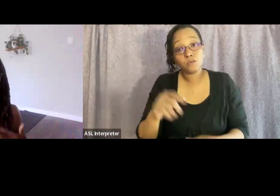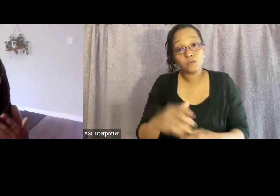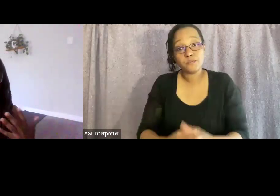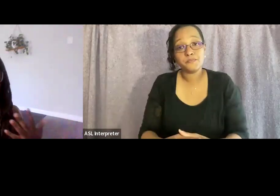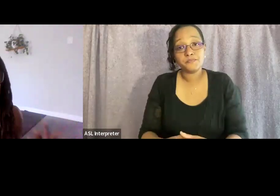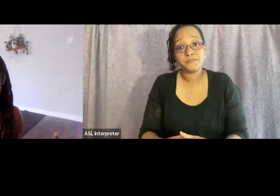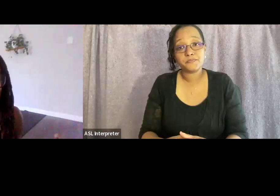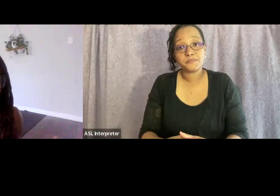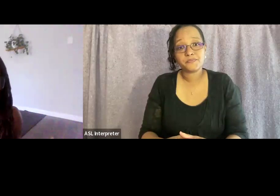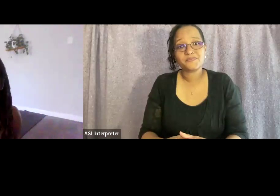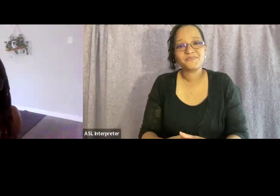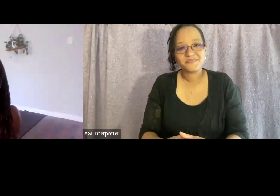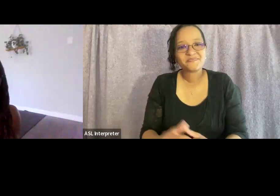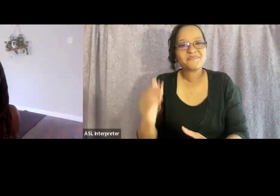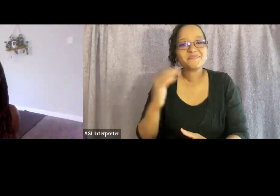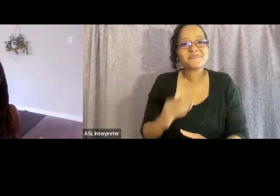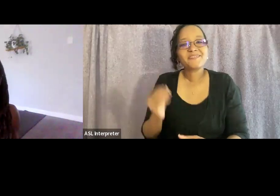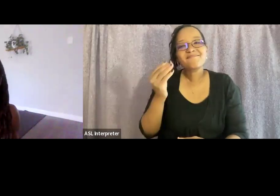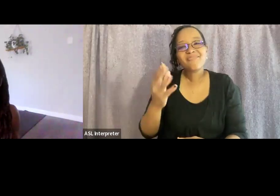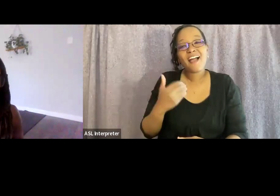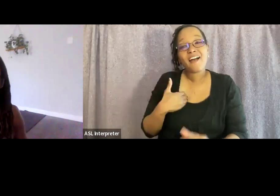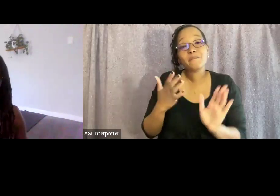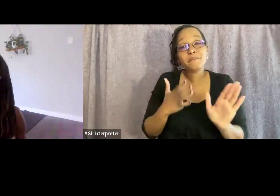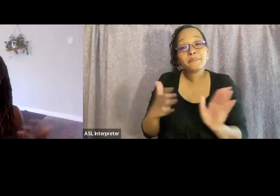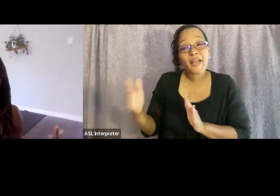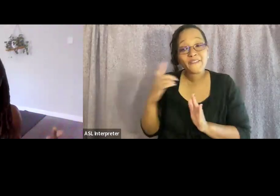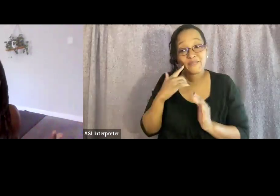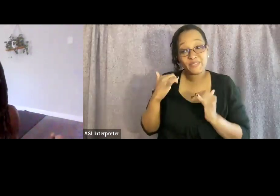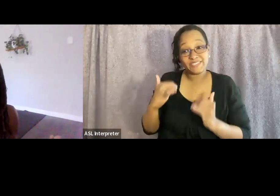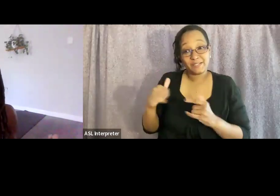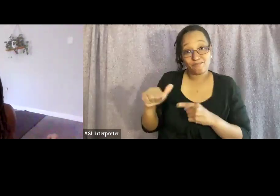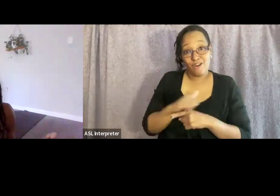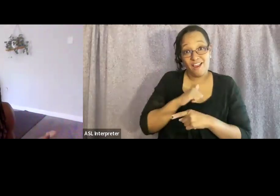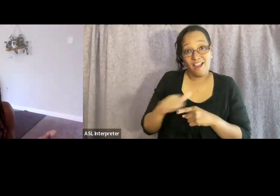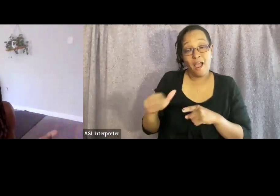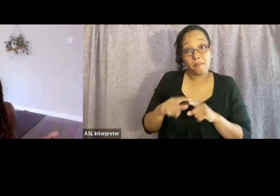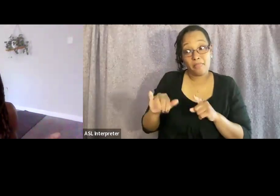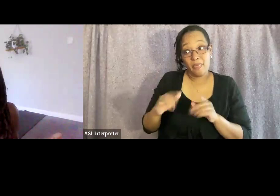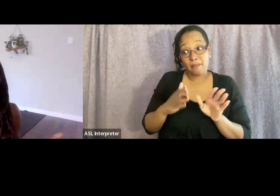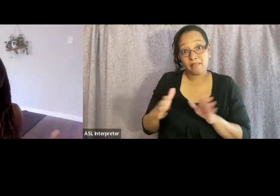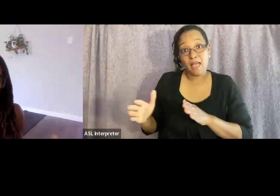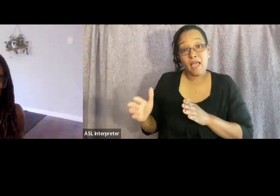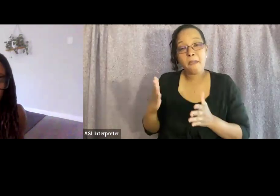I have a plan for our movement practice today, but that may shift and change.